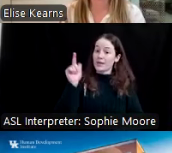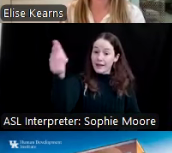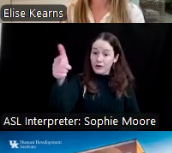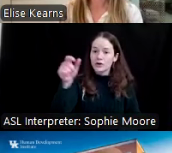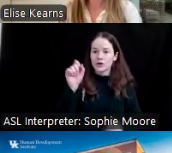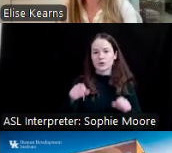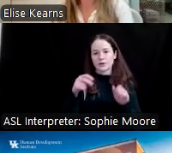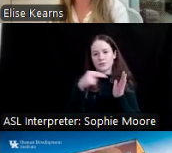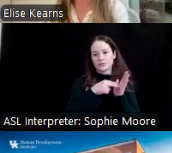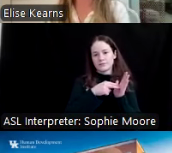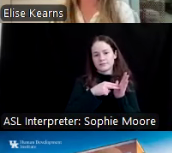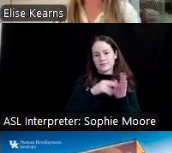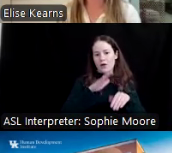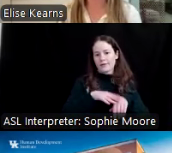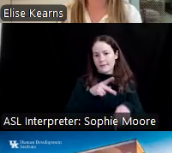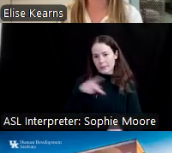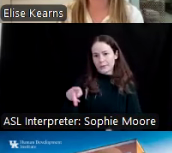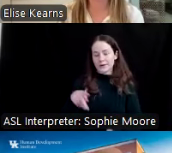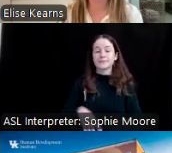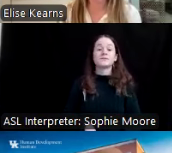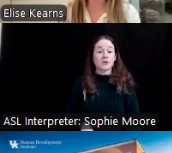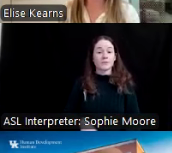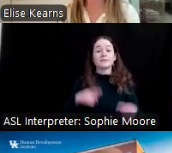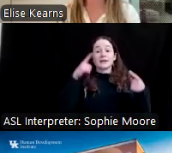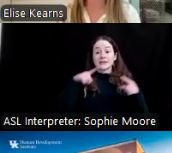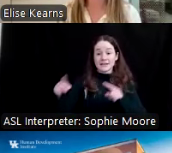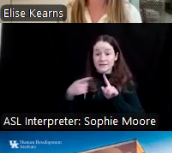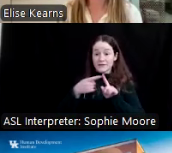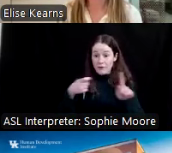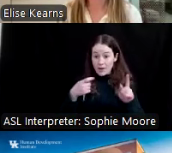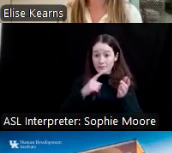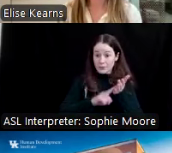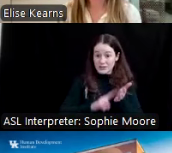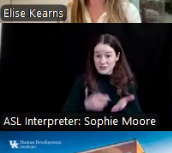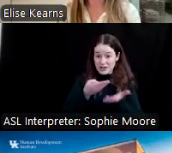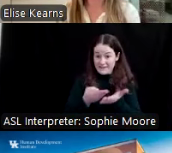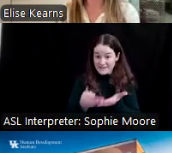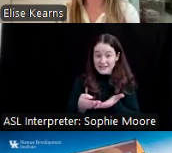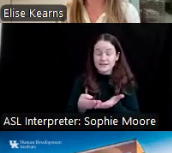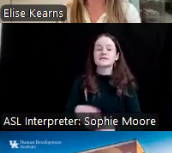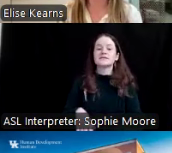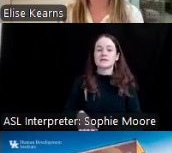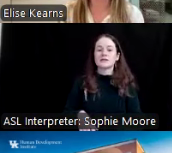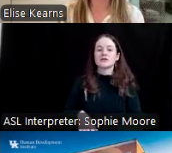So what are some of the consensus from some of the research evidence? Um, a suitable dose, like Morgan and Lindsay